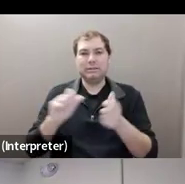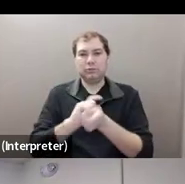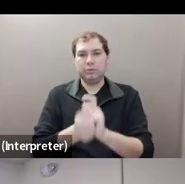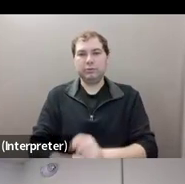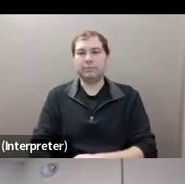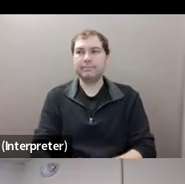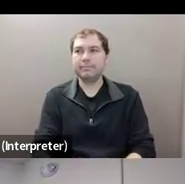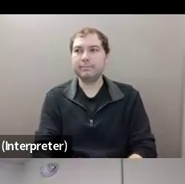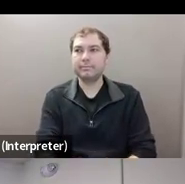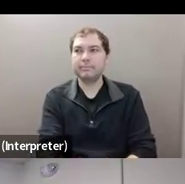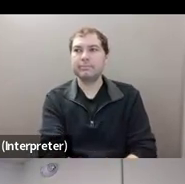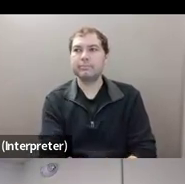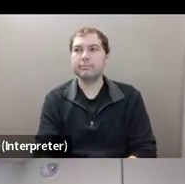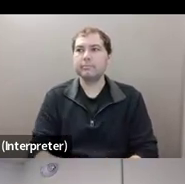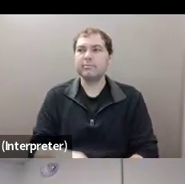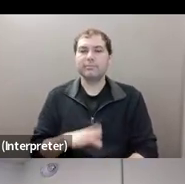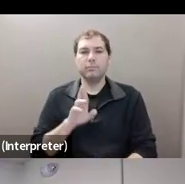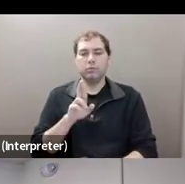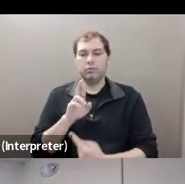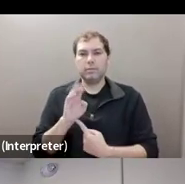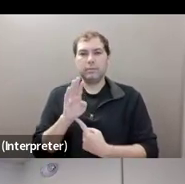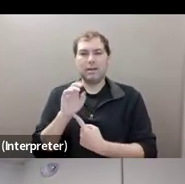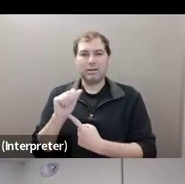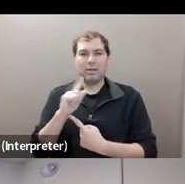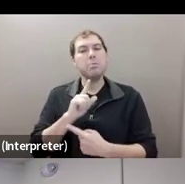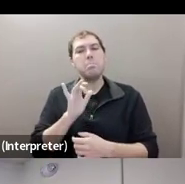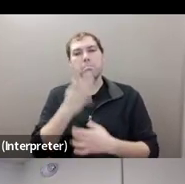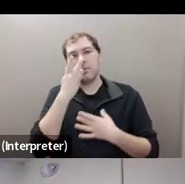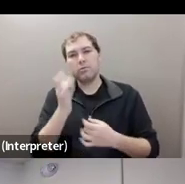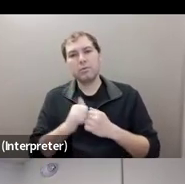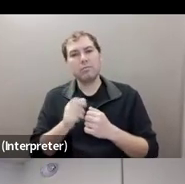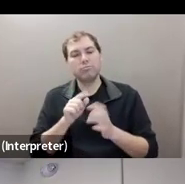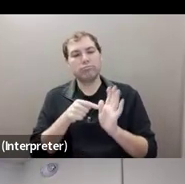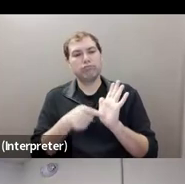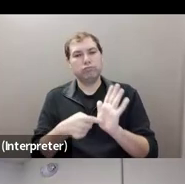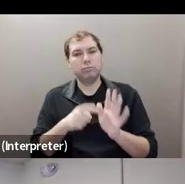Rebecca - APRIL: That's interesting to point out that relationship Rebecca - APRIL: and good work there. Pam Davies: Thank you.